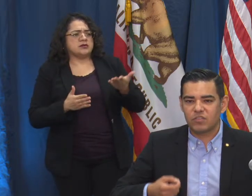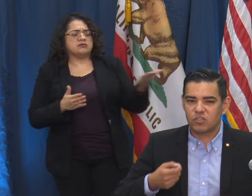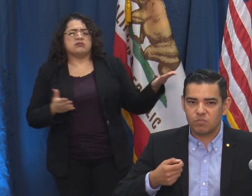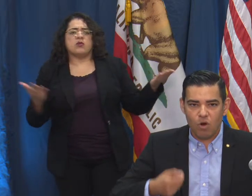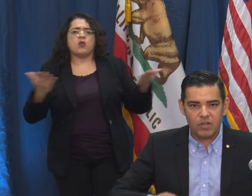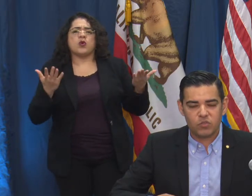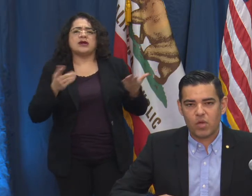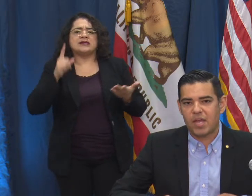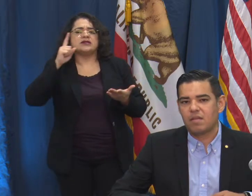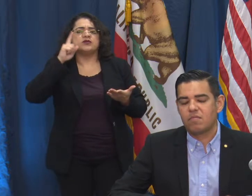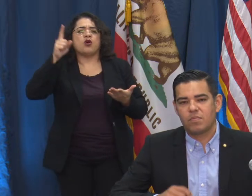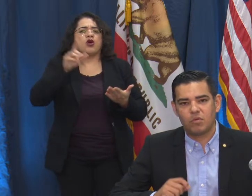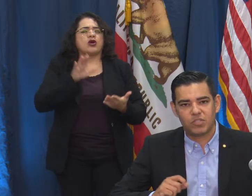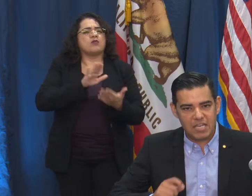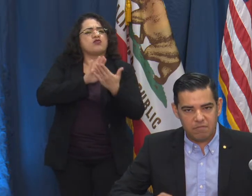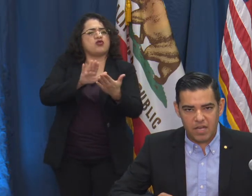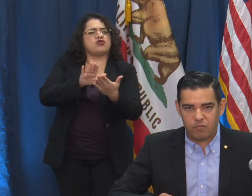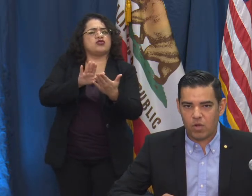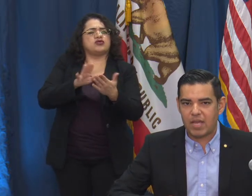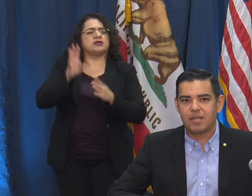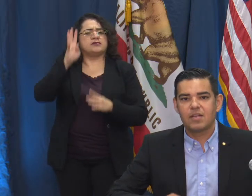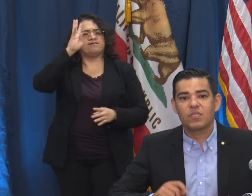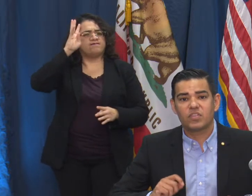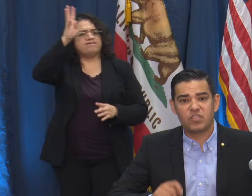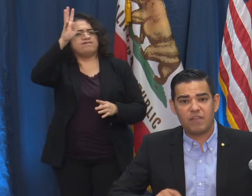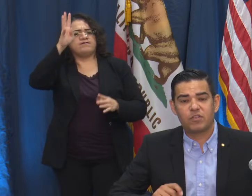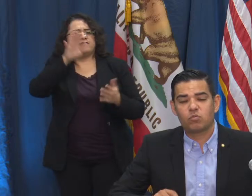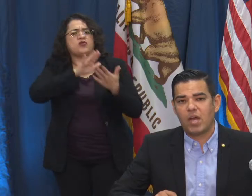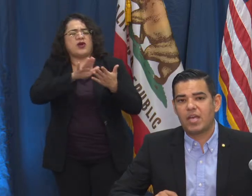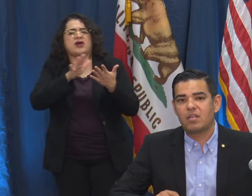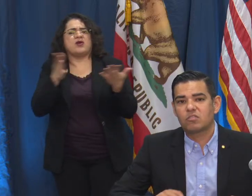the smartest way, the most innovative way, the safest way,